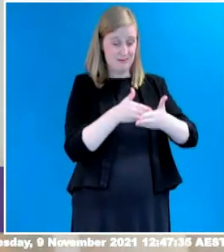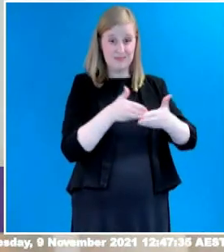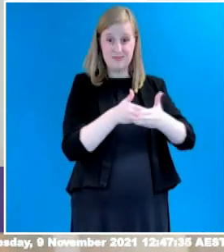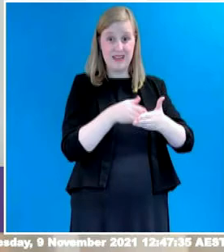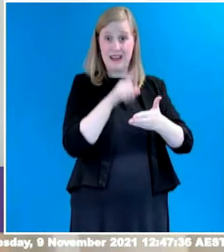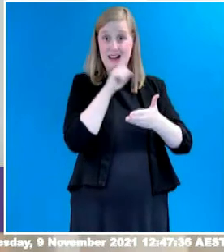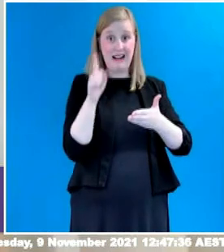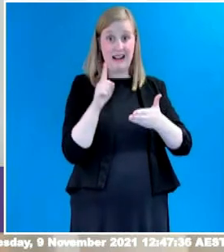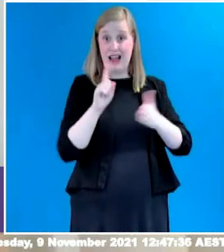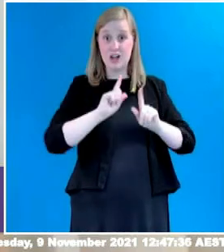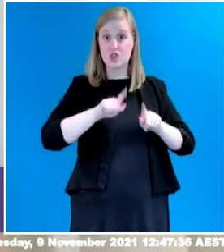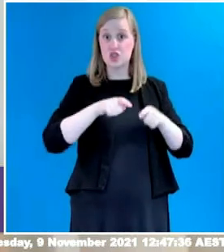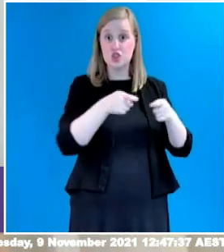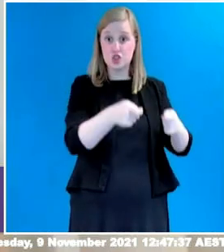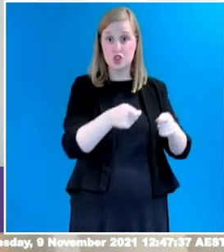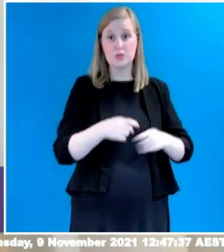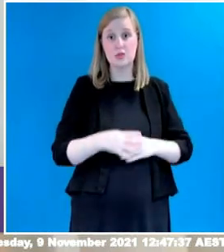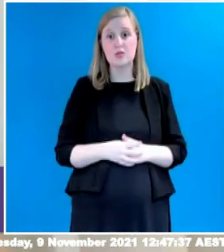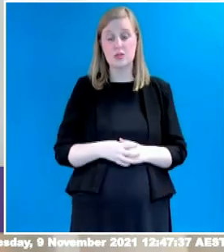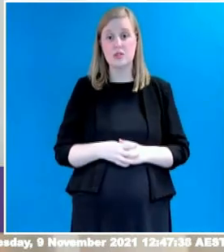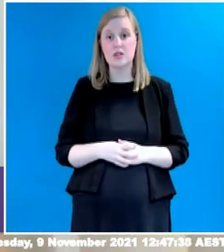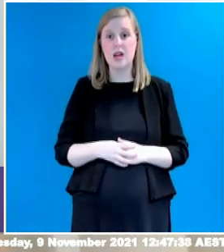which examined the Australian public services.